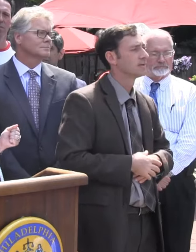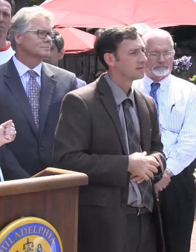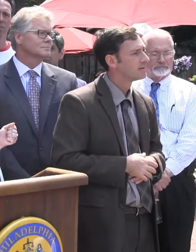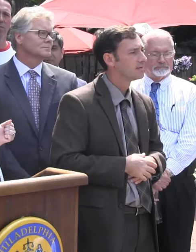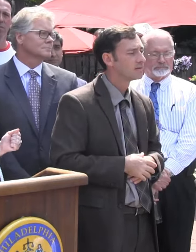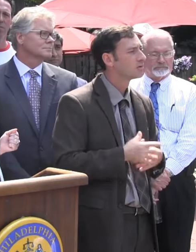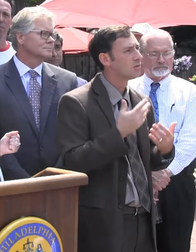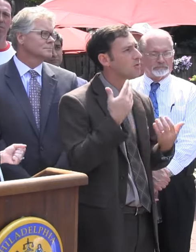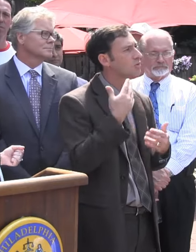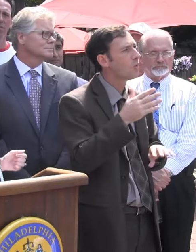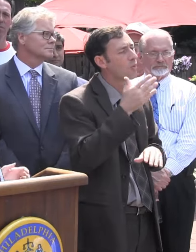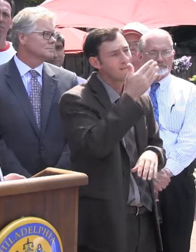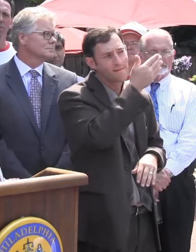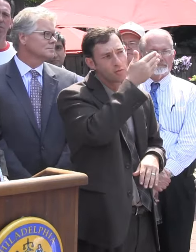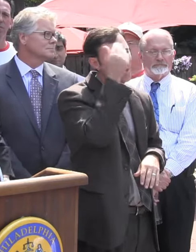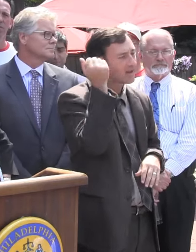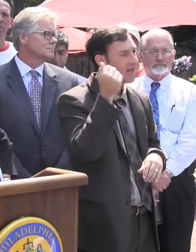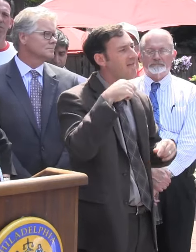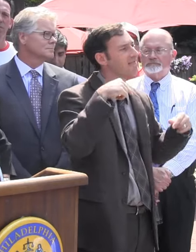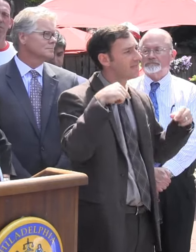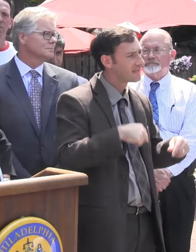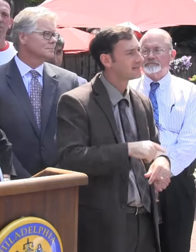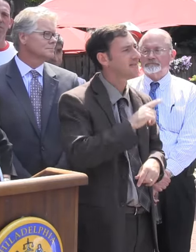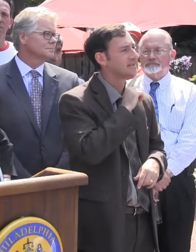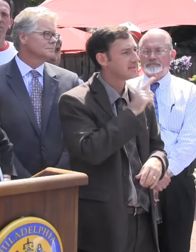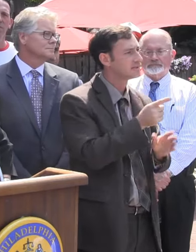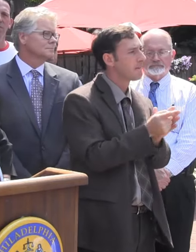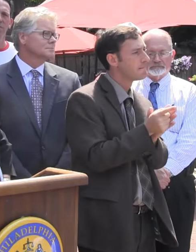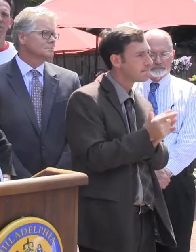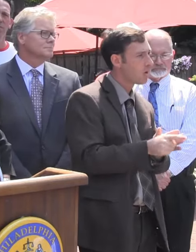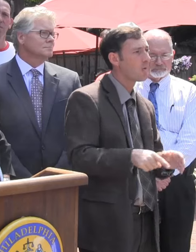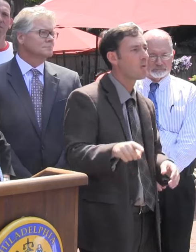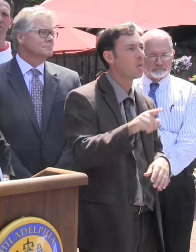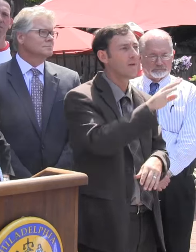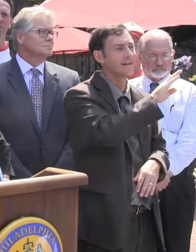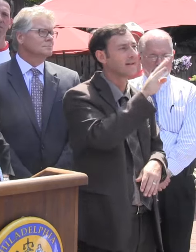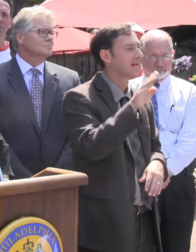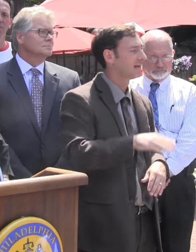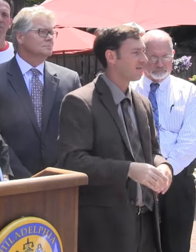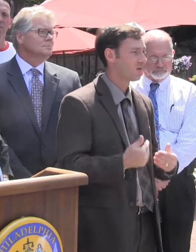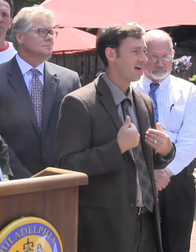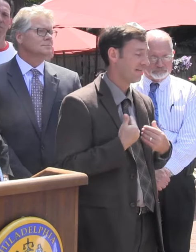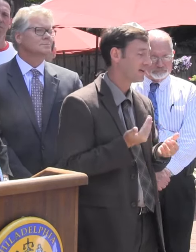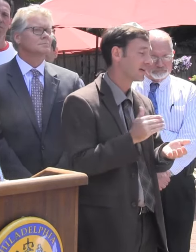Lets not lose sight of the fact that this is a moment we will never have again. Lets